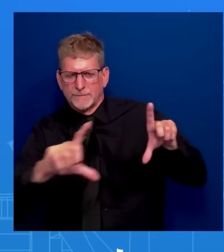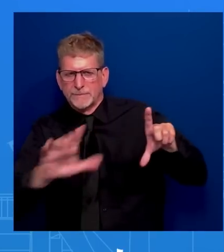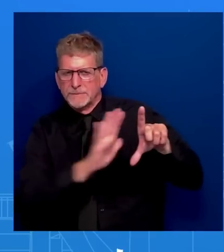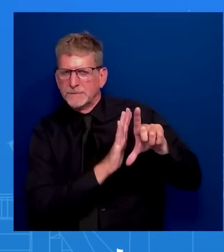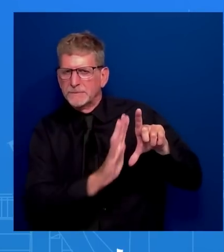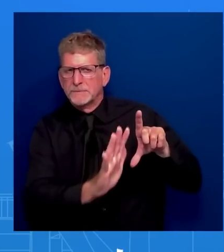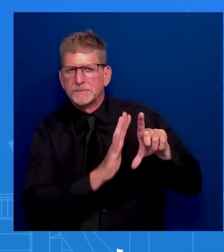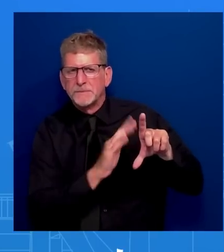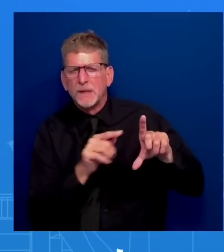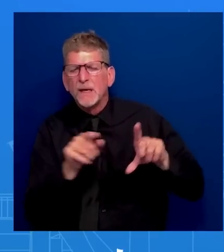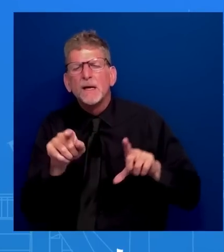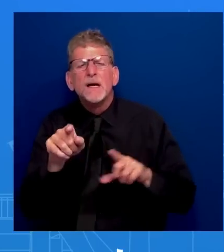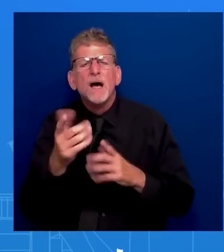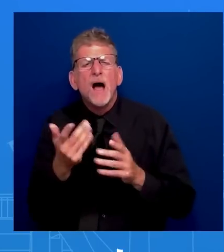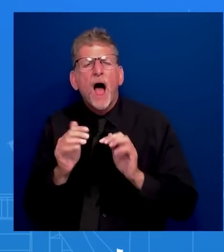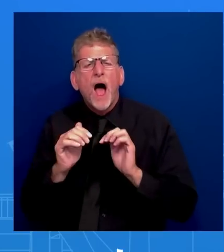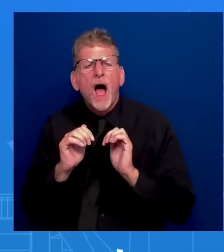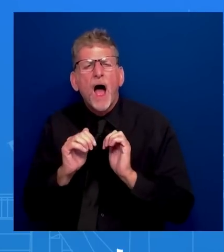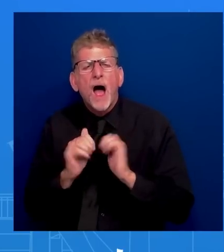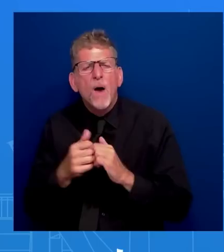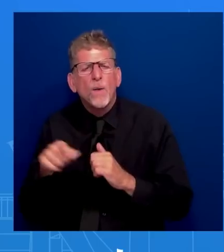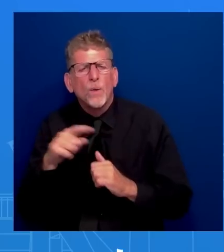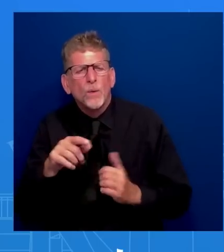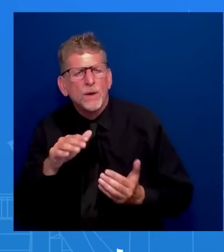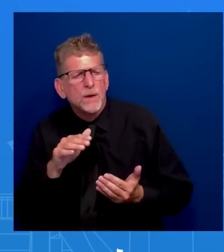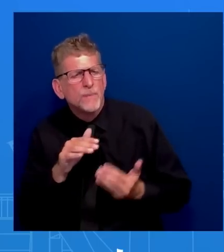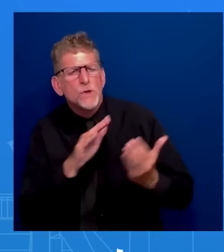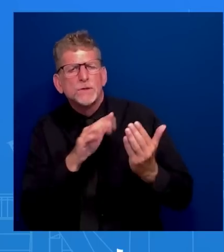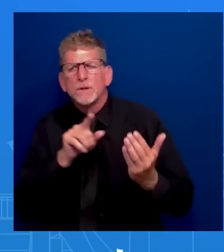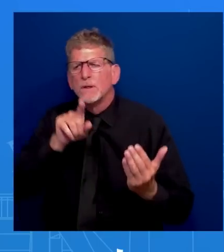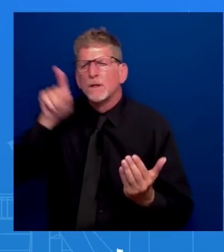And why is that? Ms. Jean-Pierre: So, I could say -- say this: